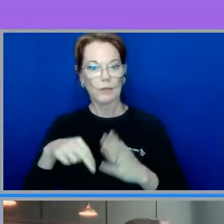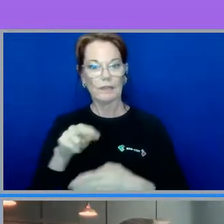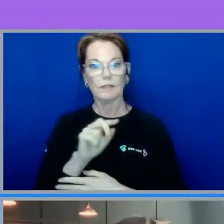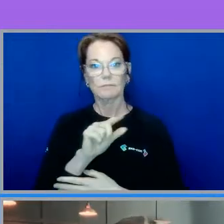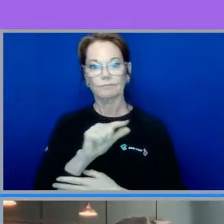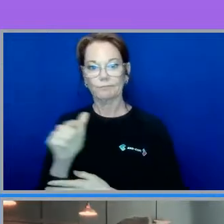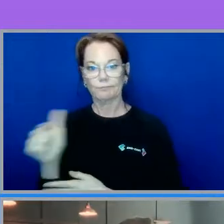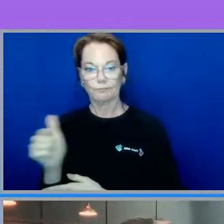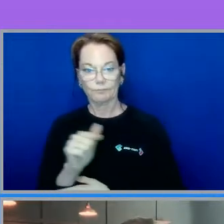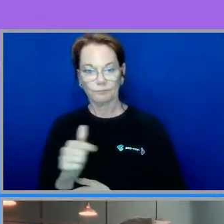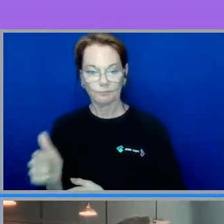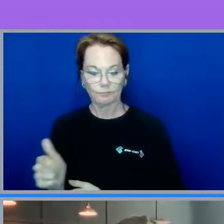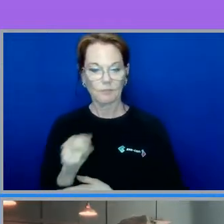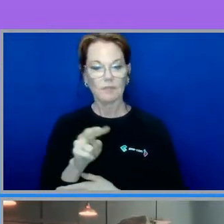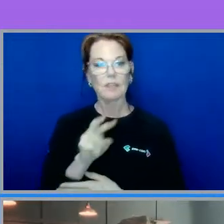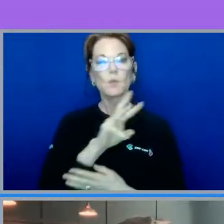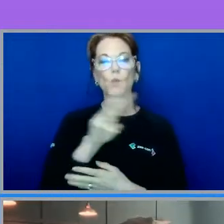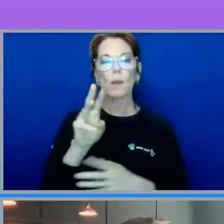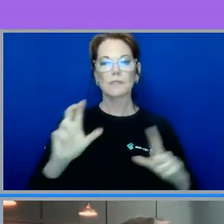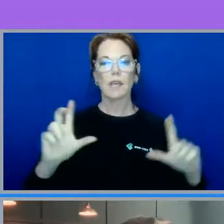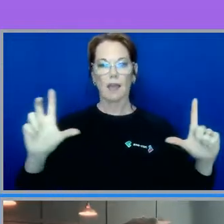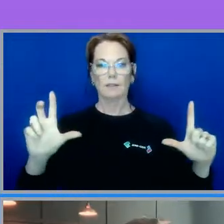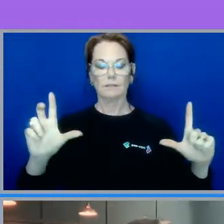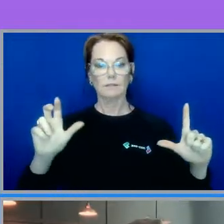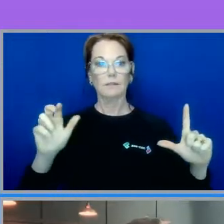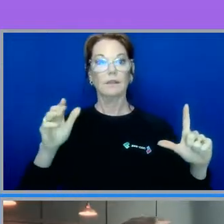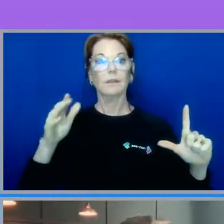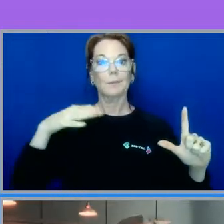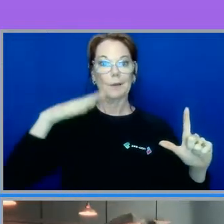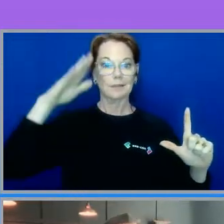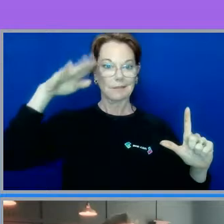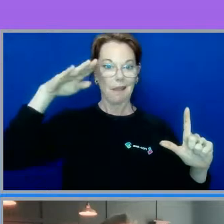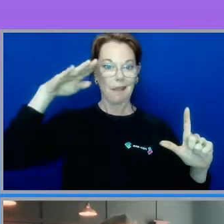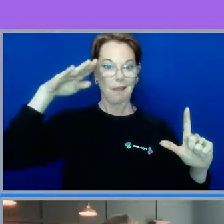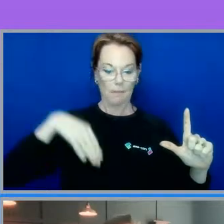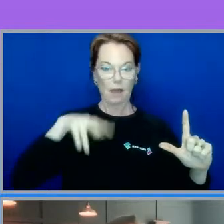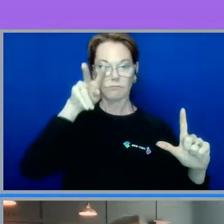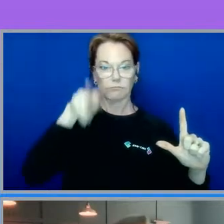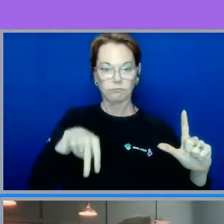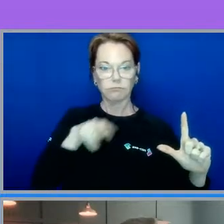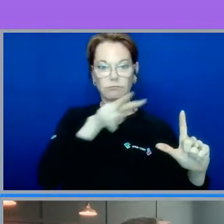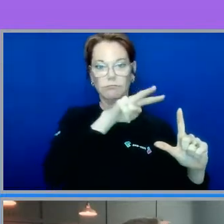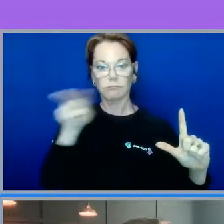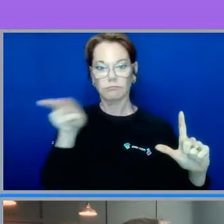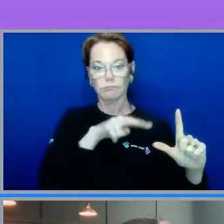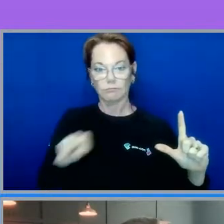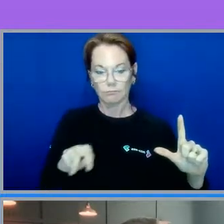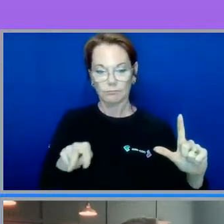looking at this website, we talked about top to bottom and left to right. As a logical reading order, we could say that